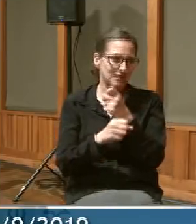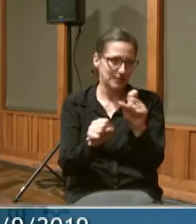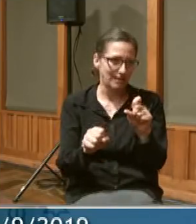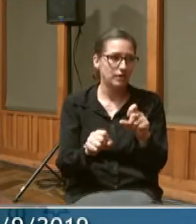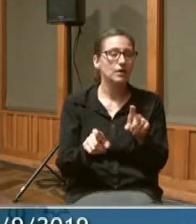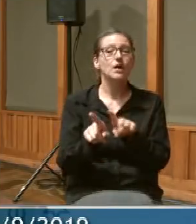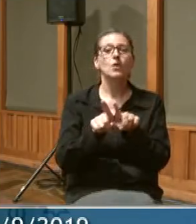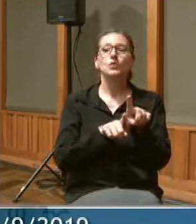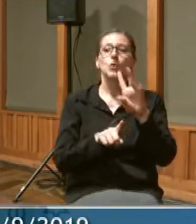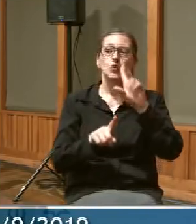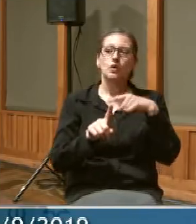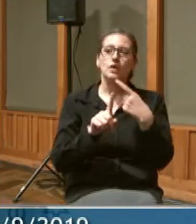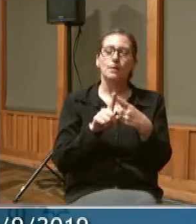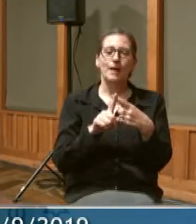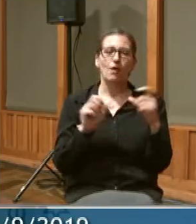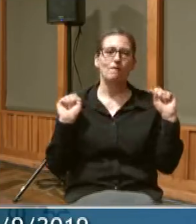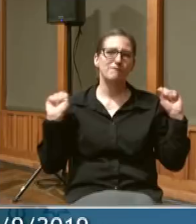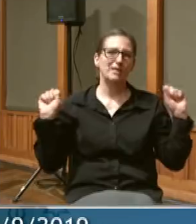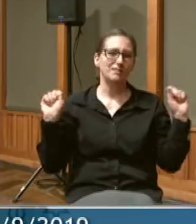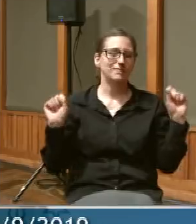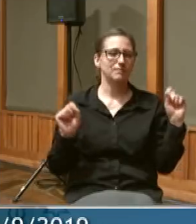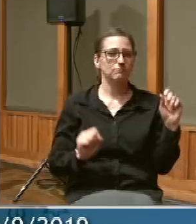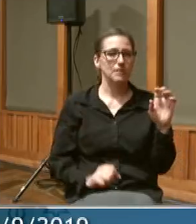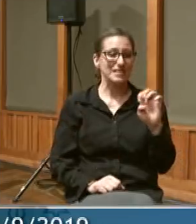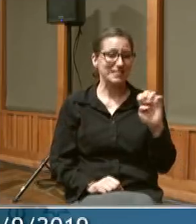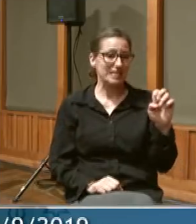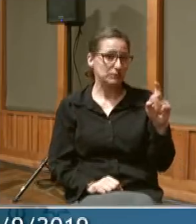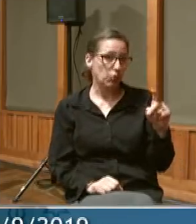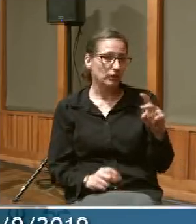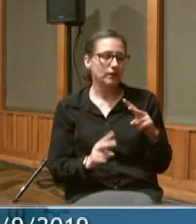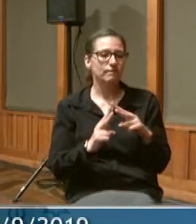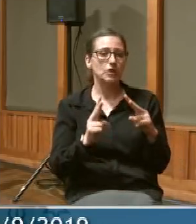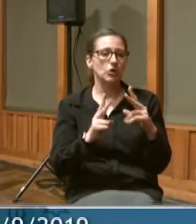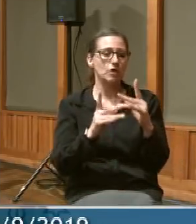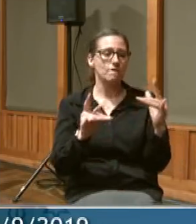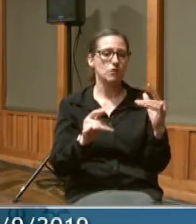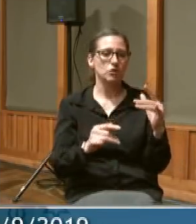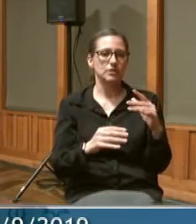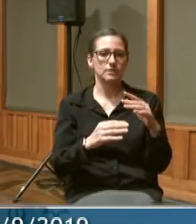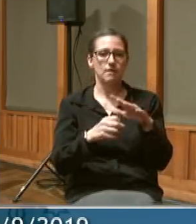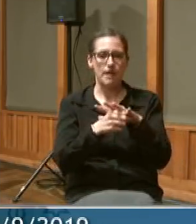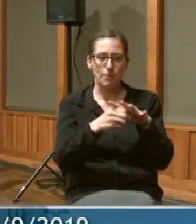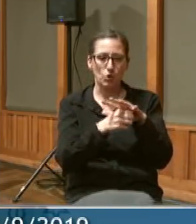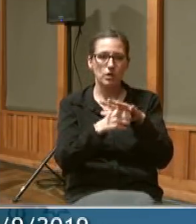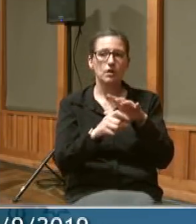YOU WANT TO CUT THE STAFFING. STILL RUN THESE PROGRAMS. IT'S NOT GOING TO BE SAFE.